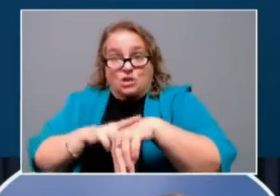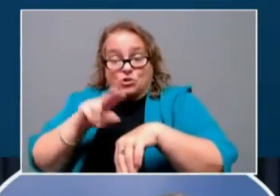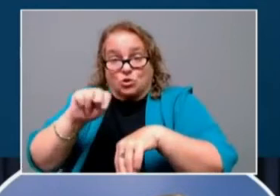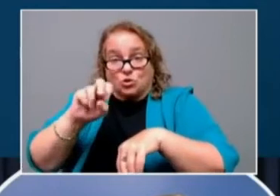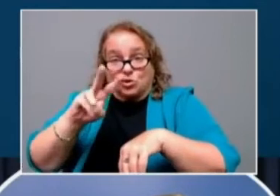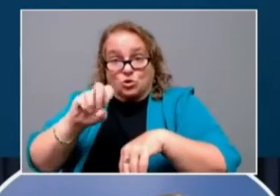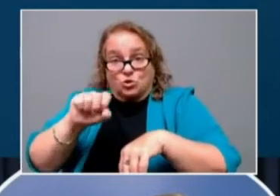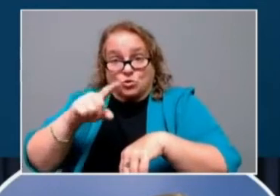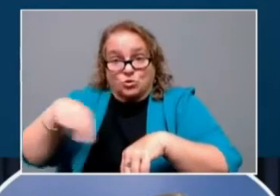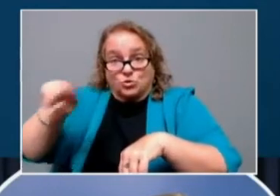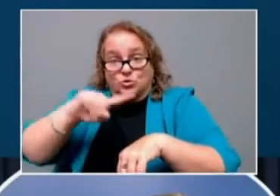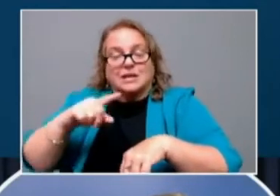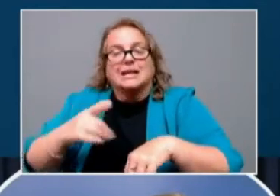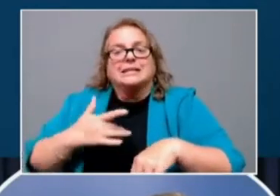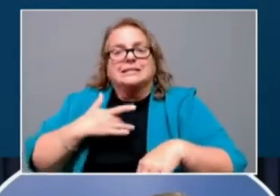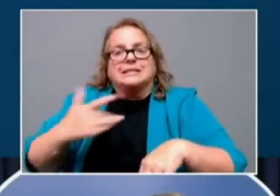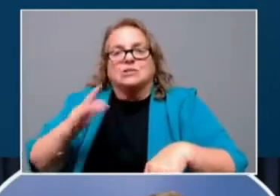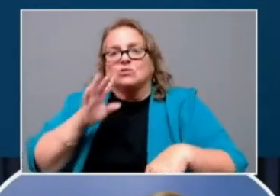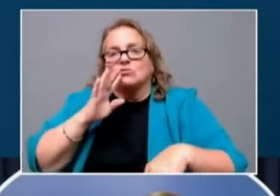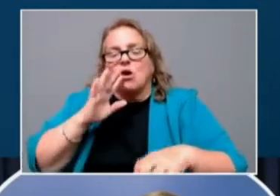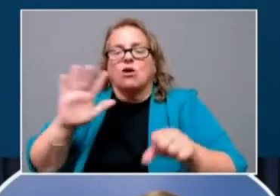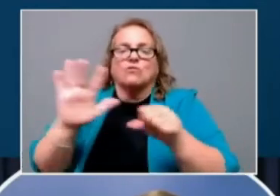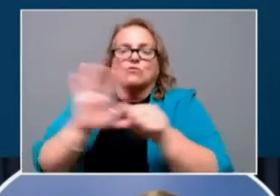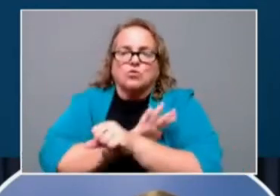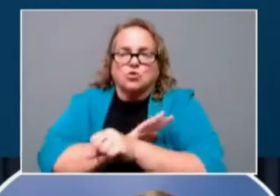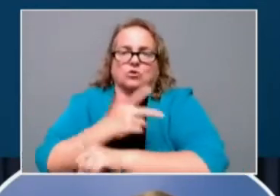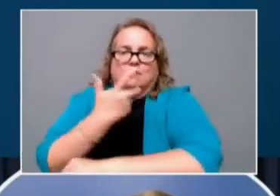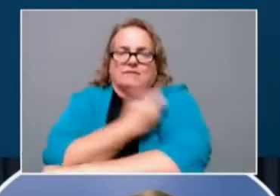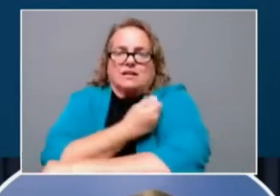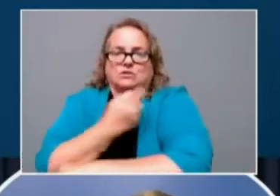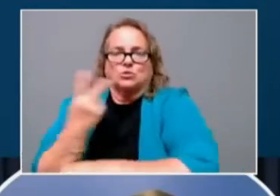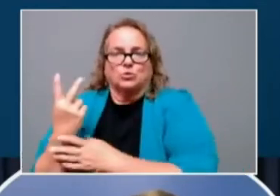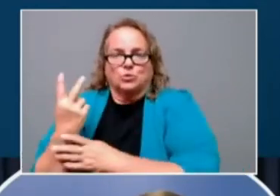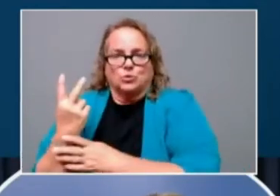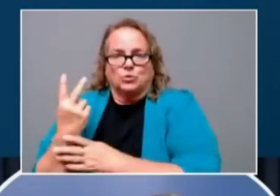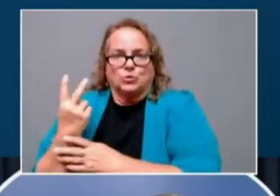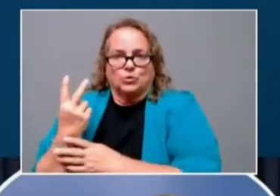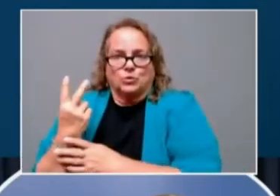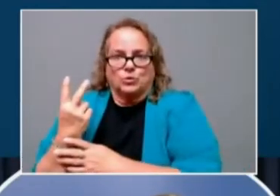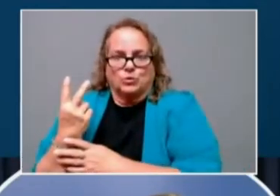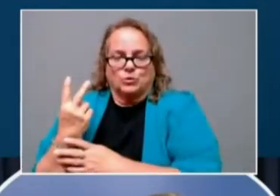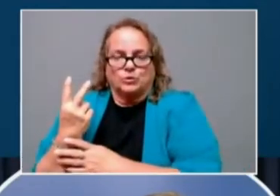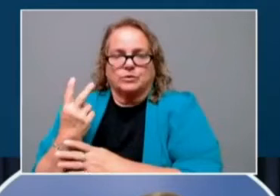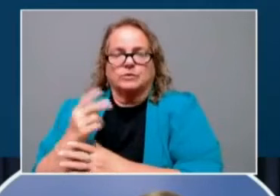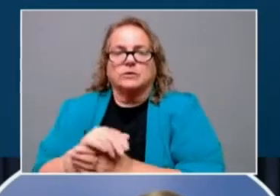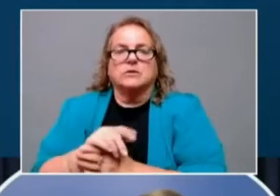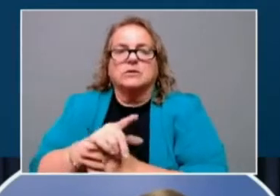this gives a clear picture. It says that 65 and up we're doing a much better job than I will tell you that 9%